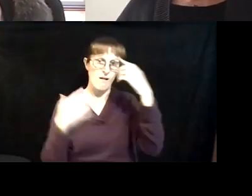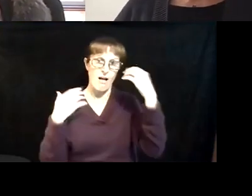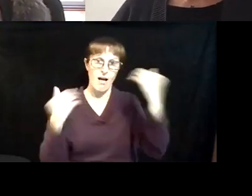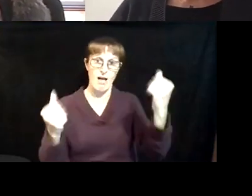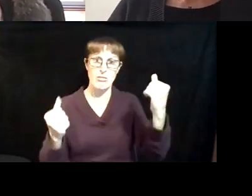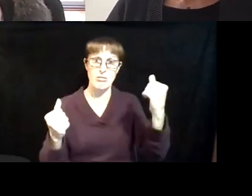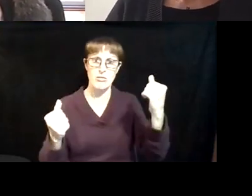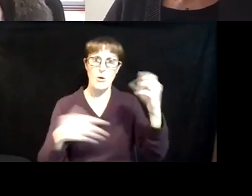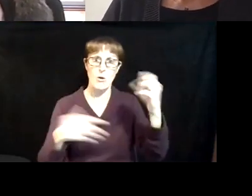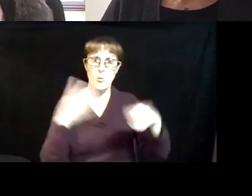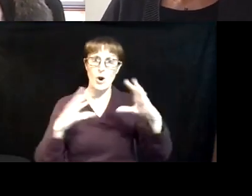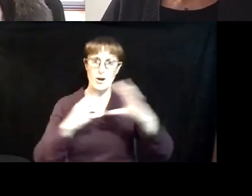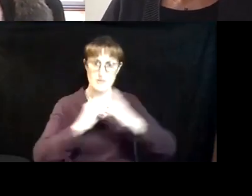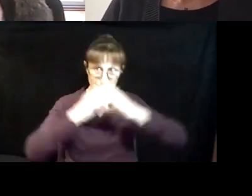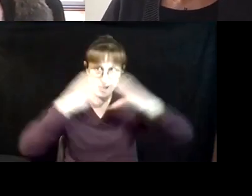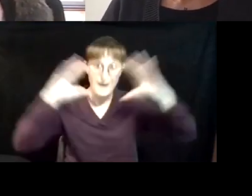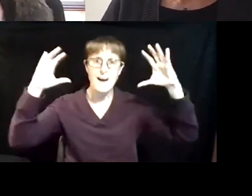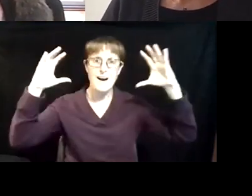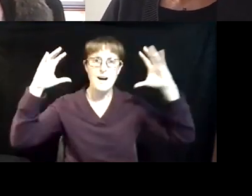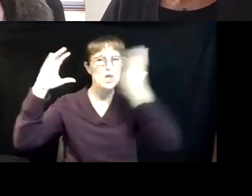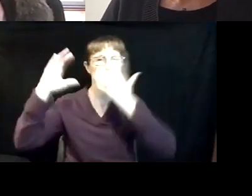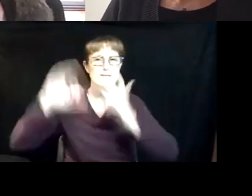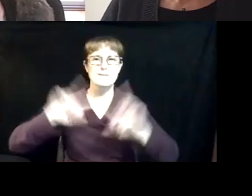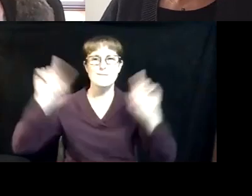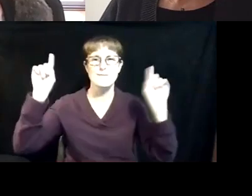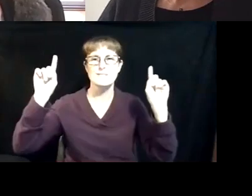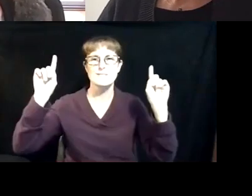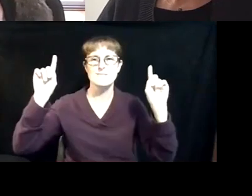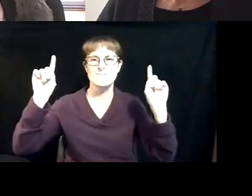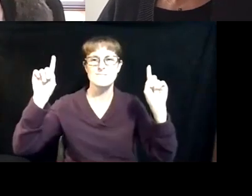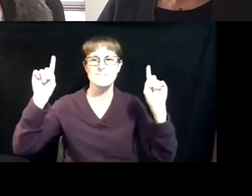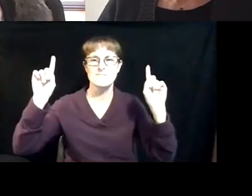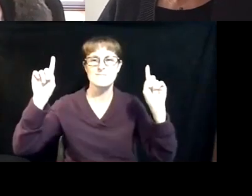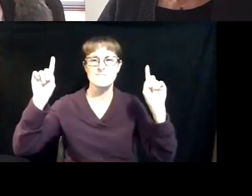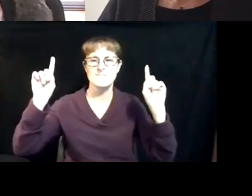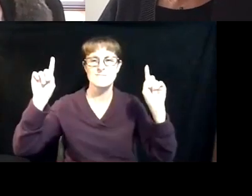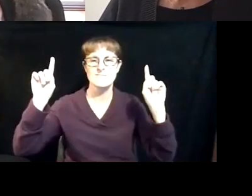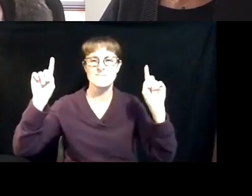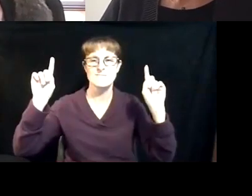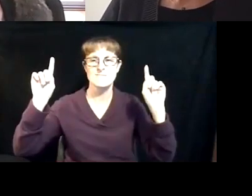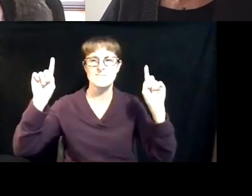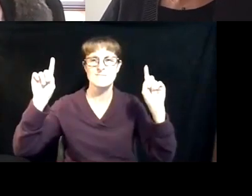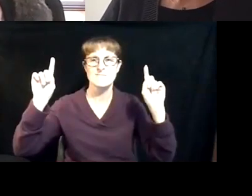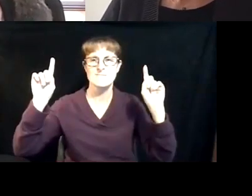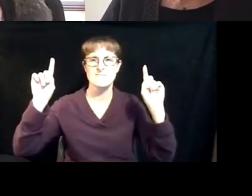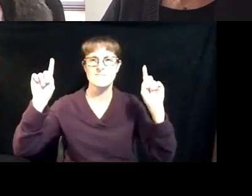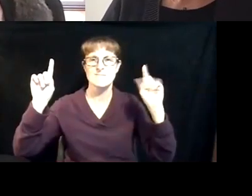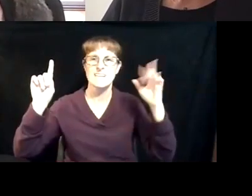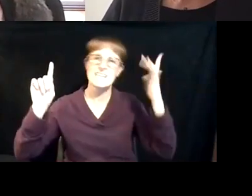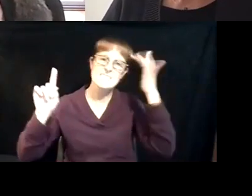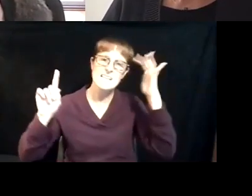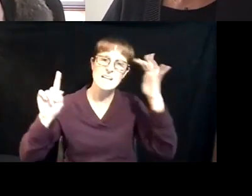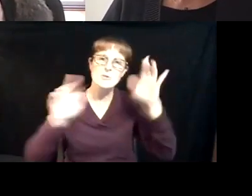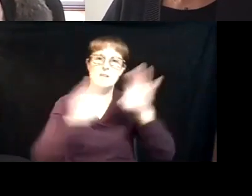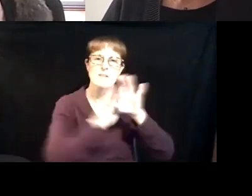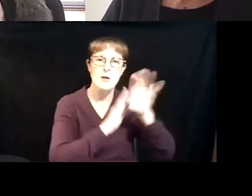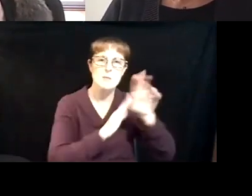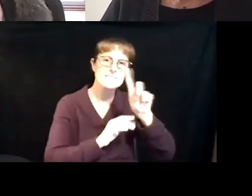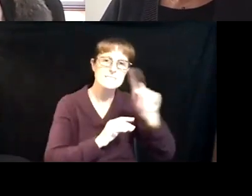but I think than in the IDD, intellectual developmental disabilities world, in that, in mental health,